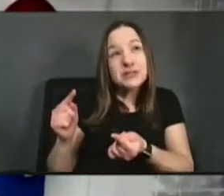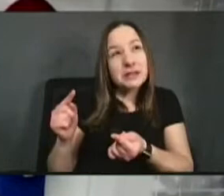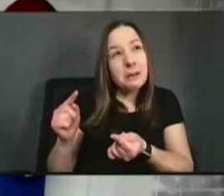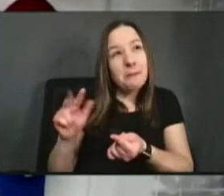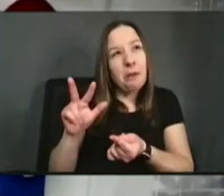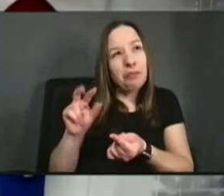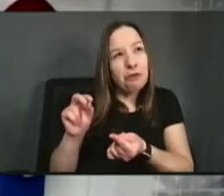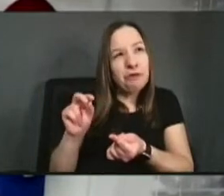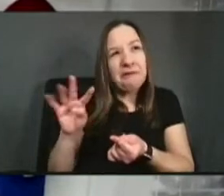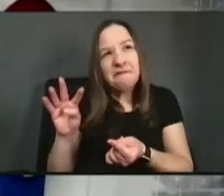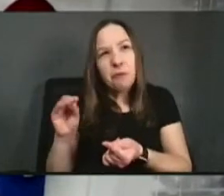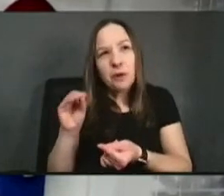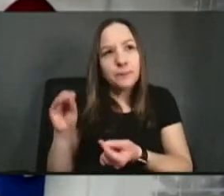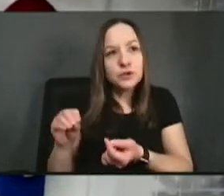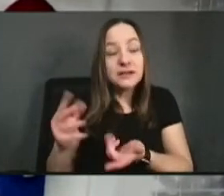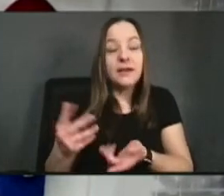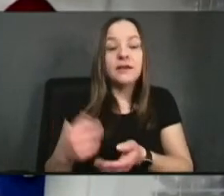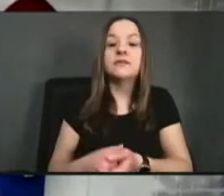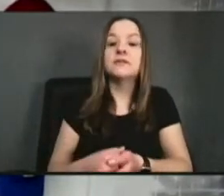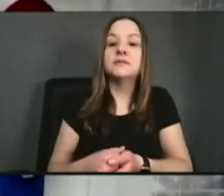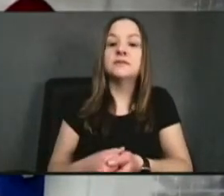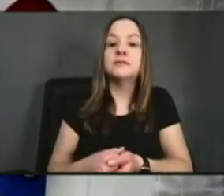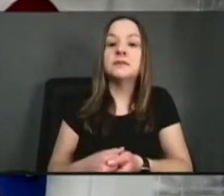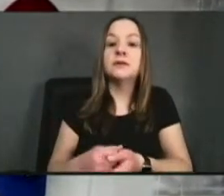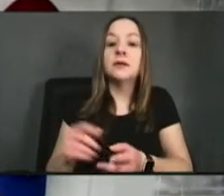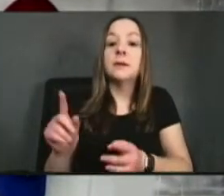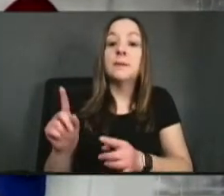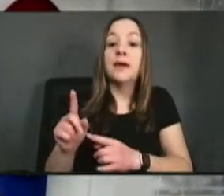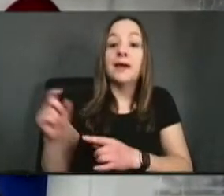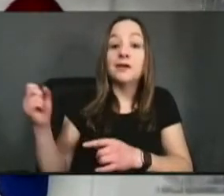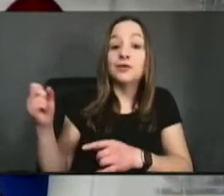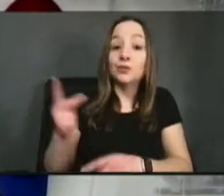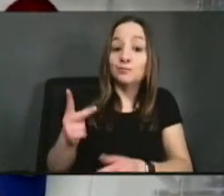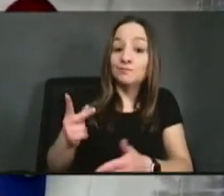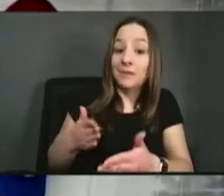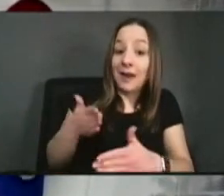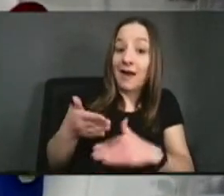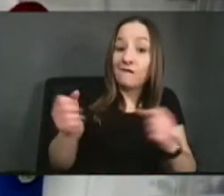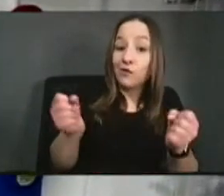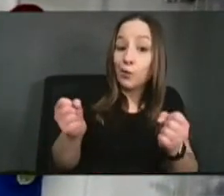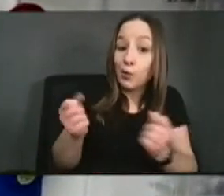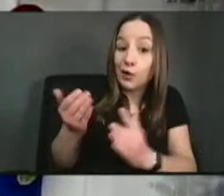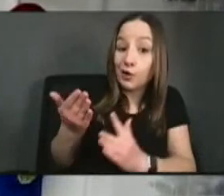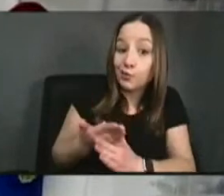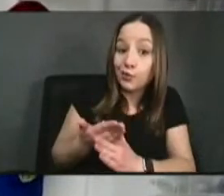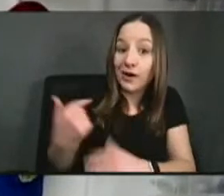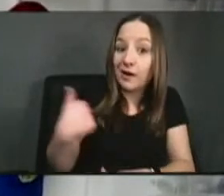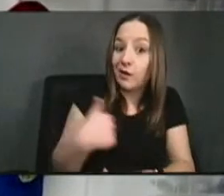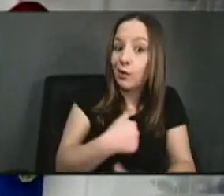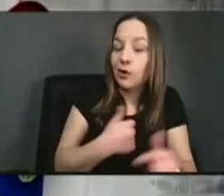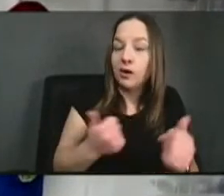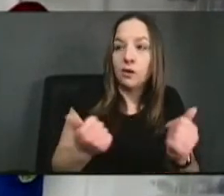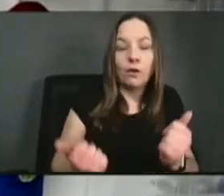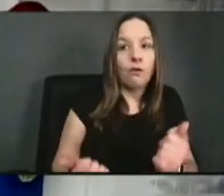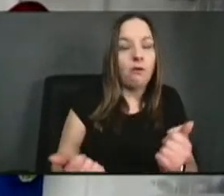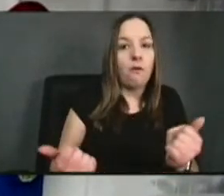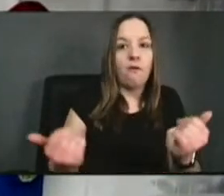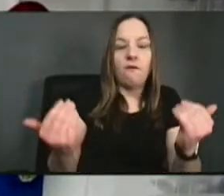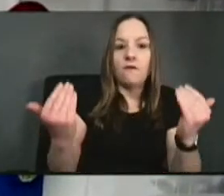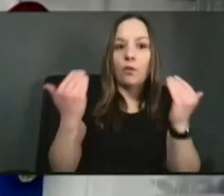were able to reduce that M s by about 30 to 40% But as we got